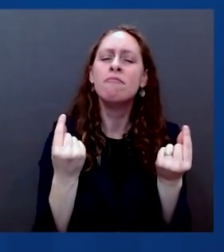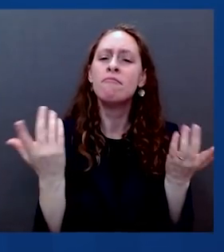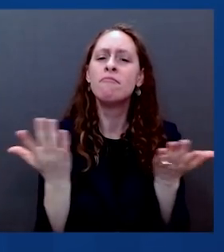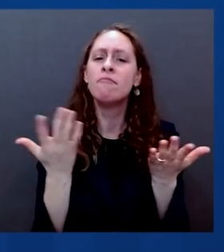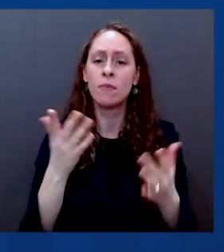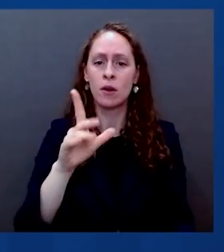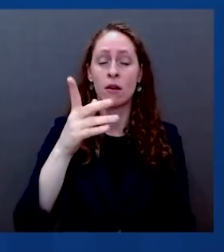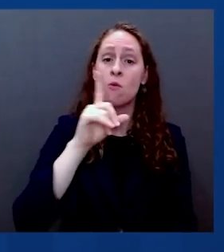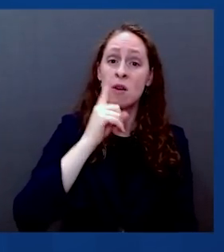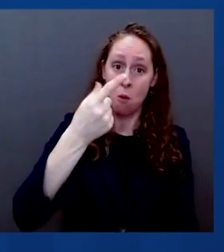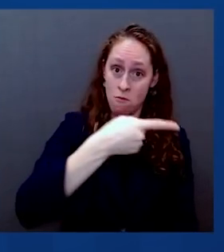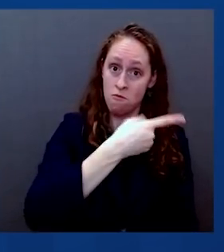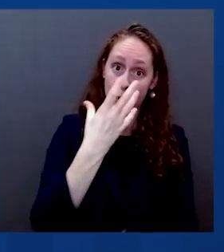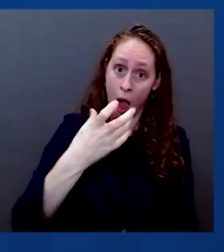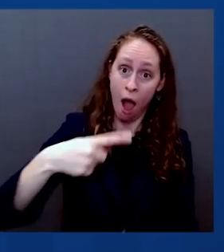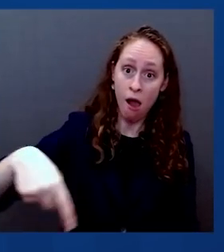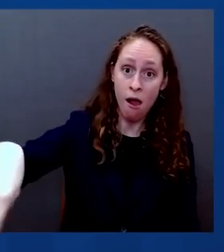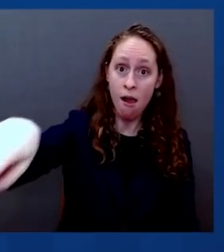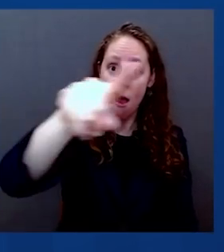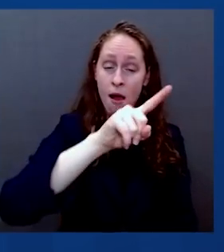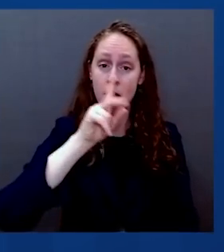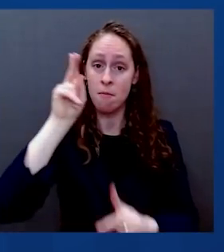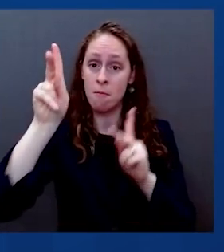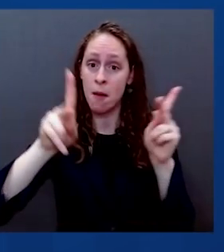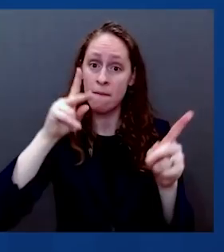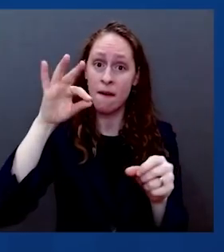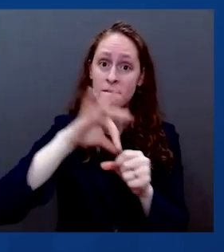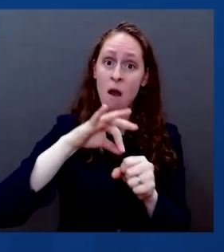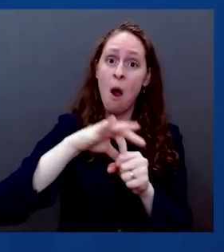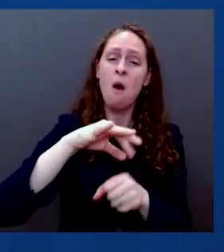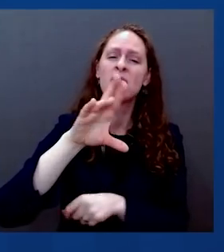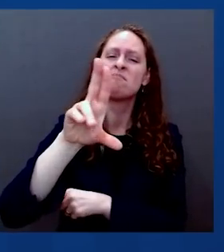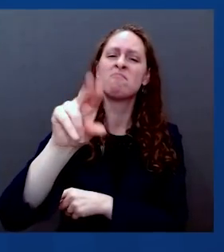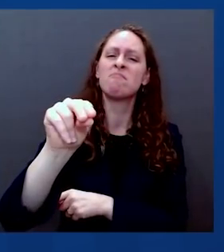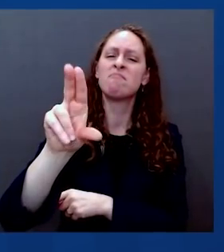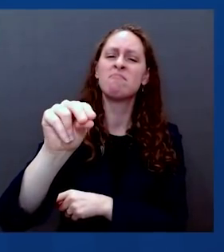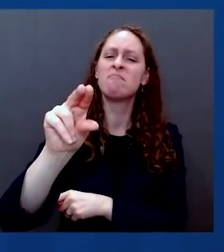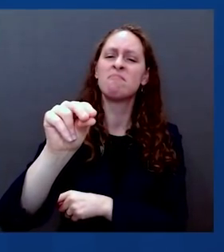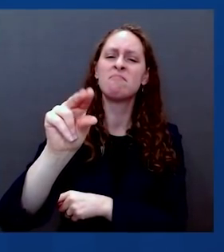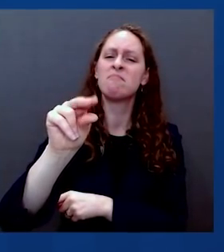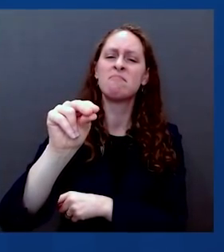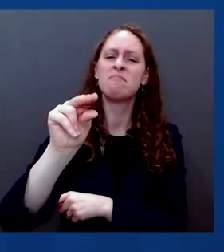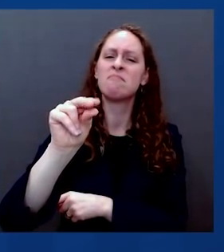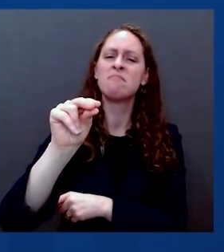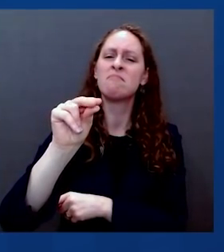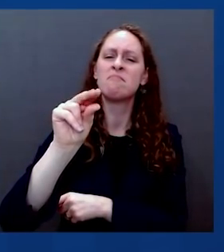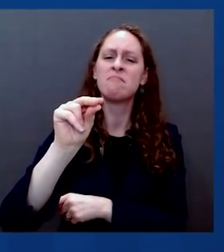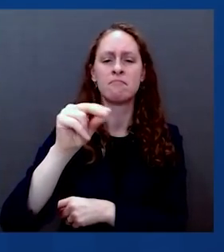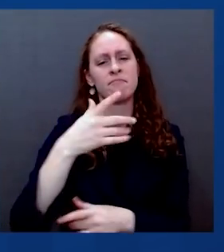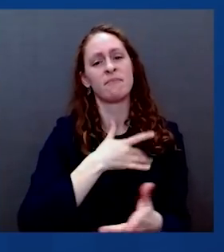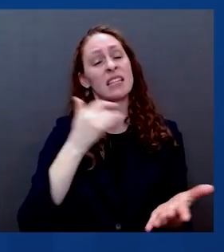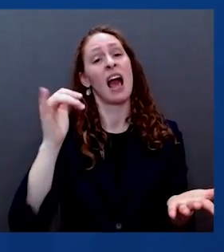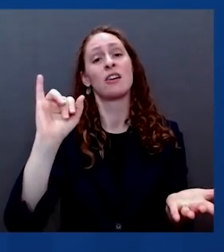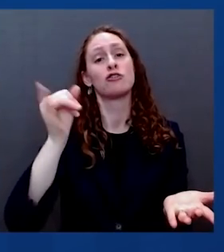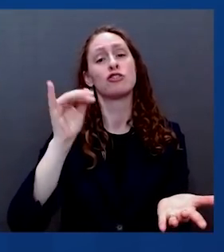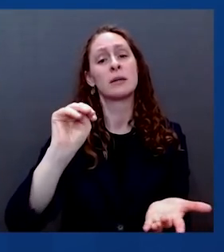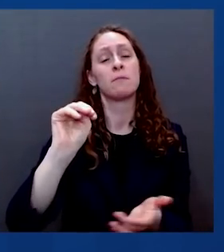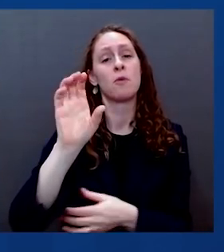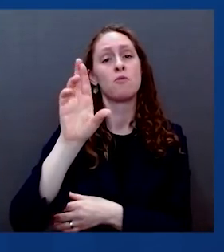Jim Crow 2.0 is about two insidious things: voter suppression and election subversion.